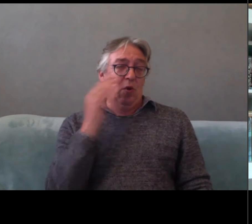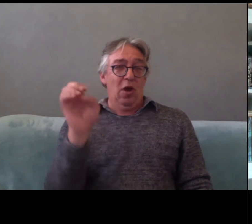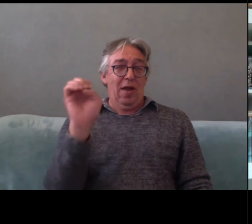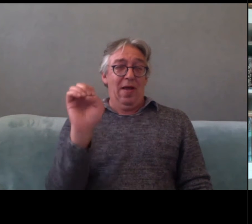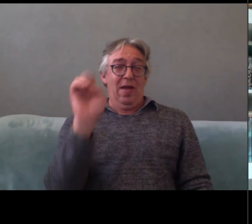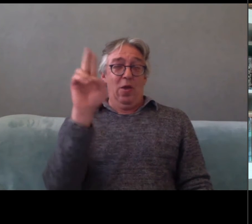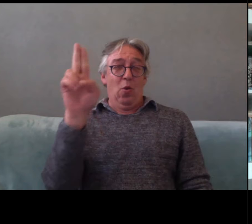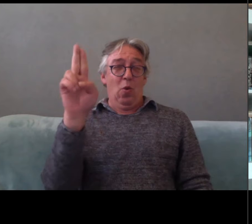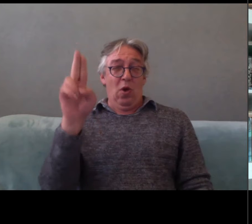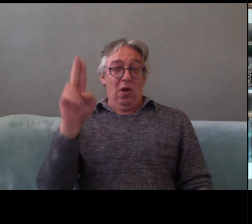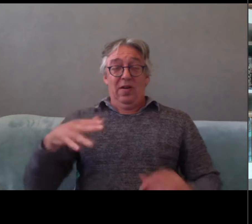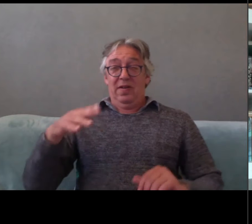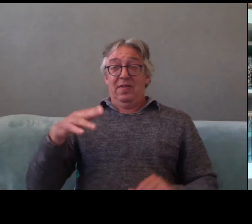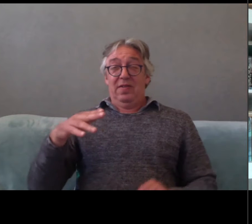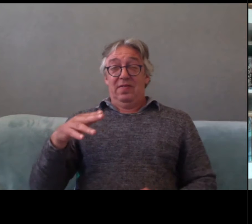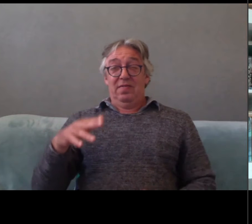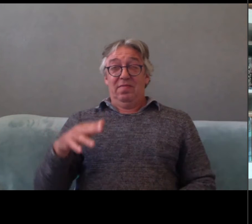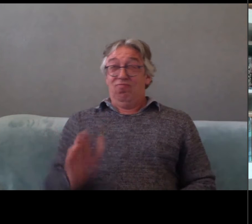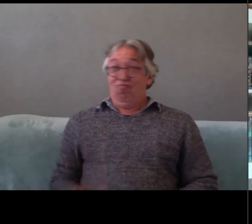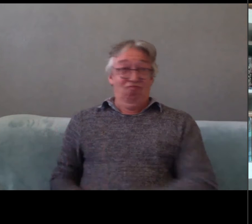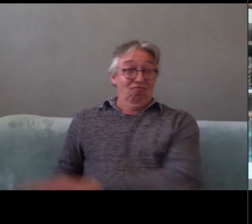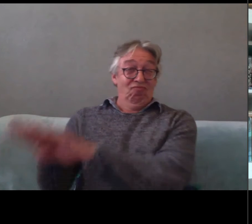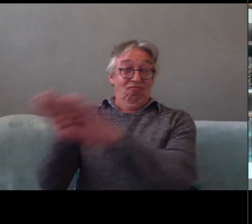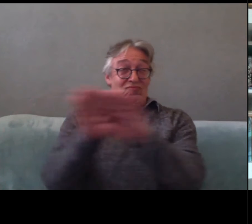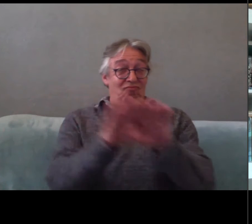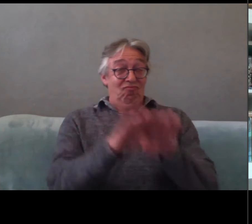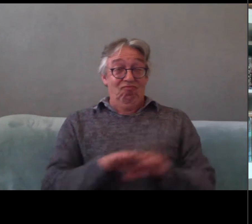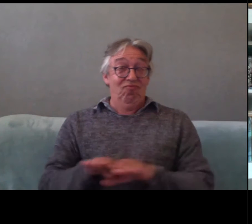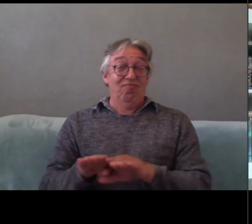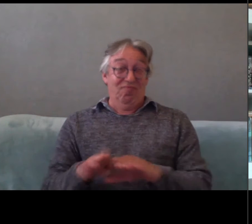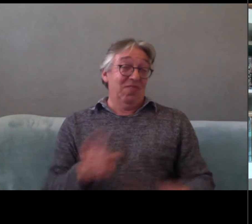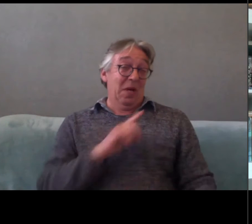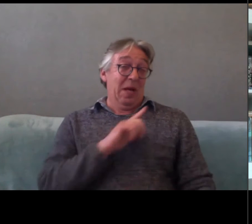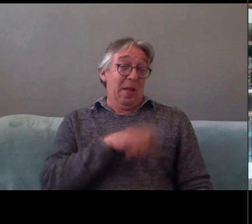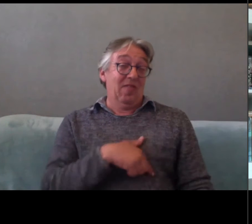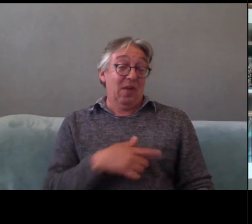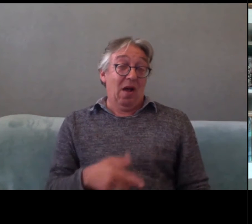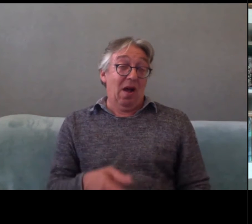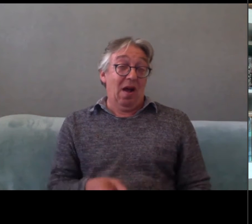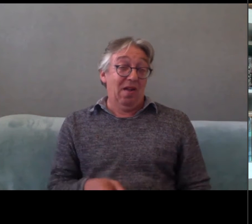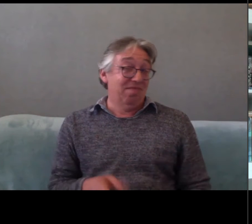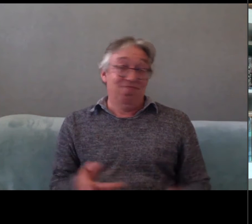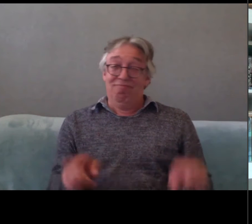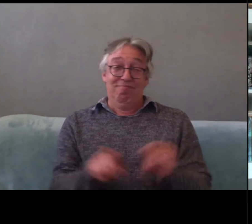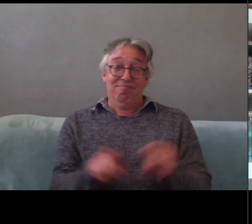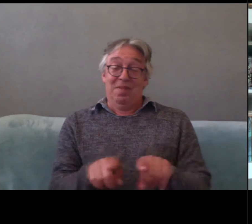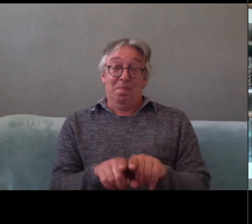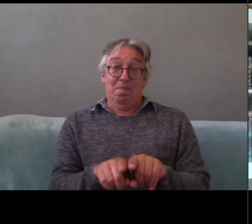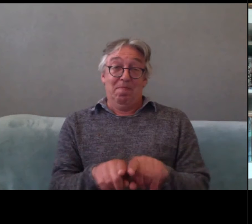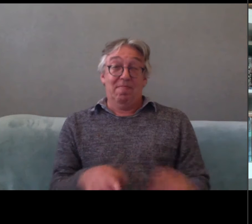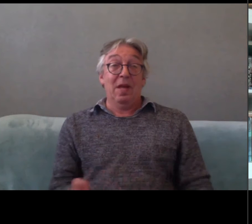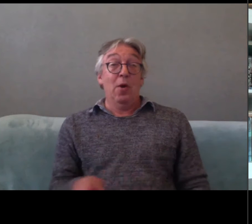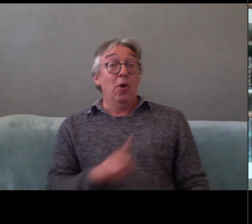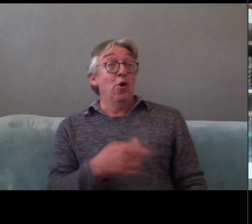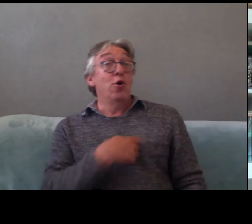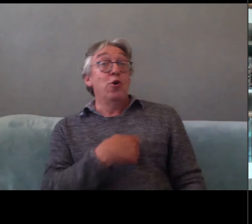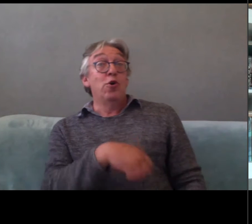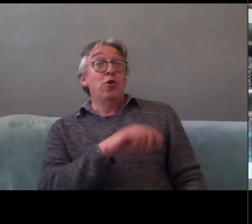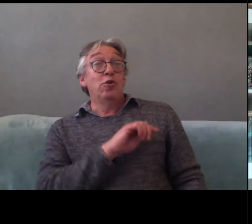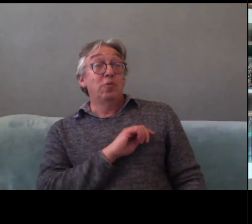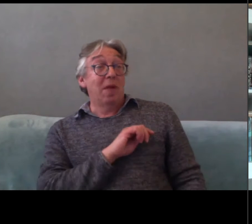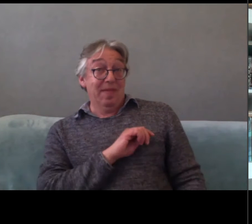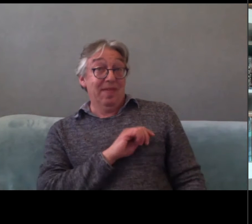So, as my colleague said, many people with disabilities lost their jobs.